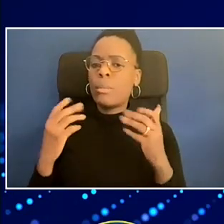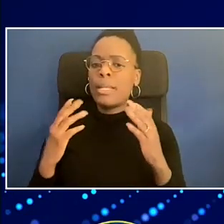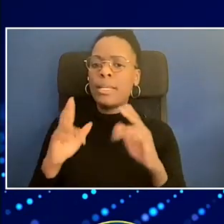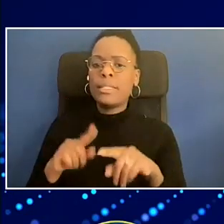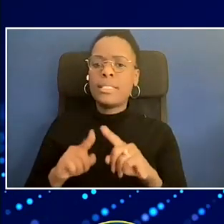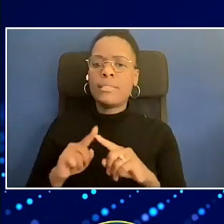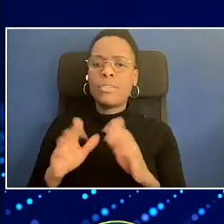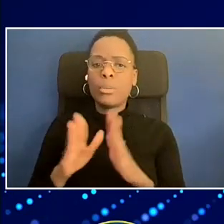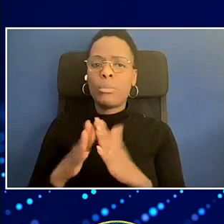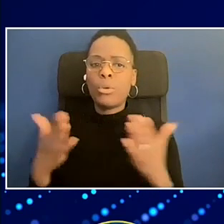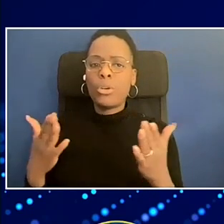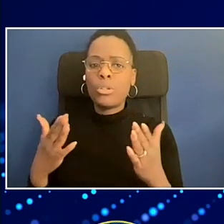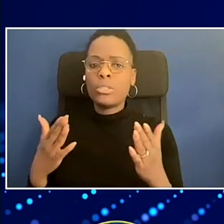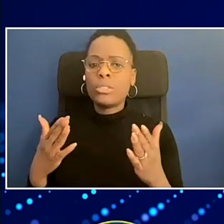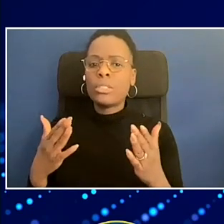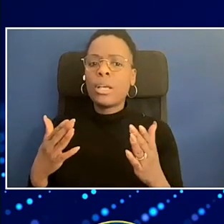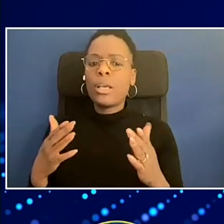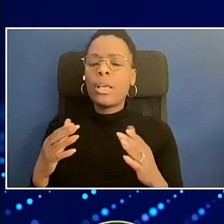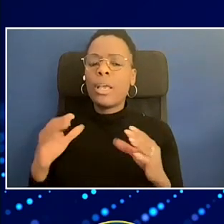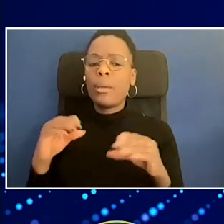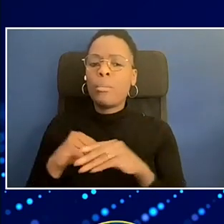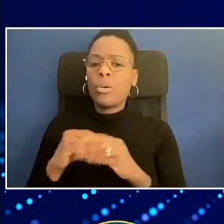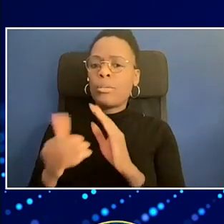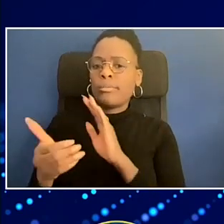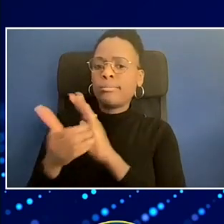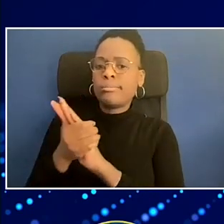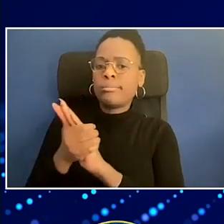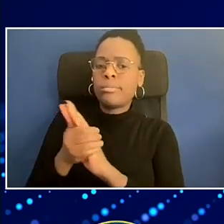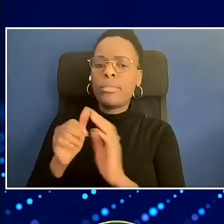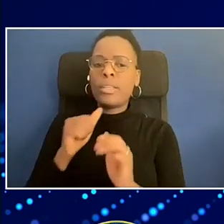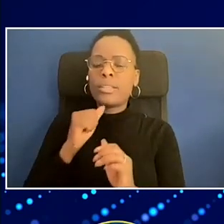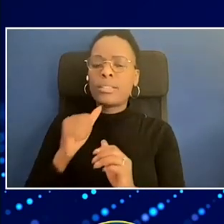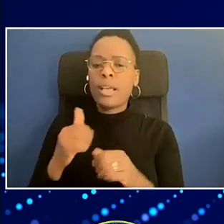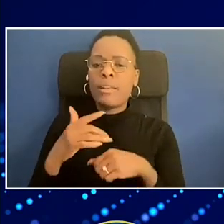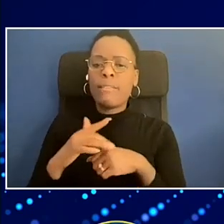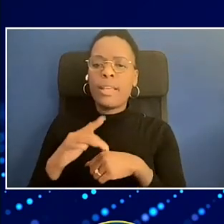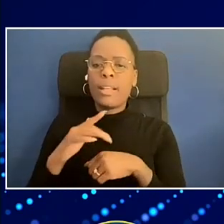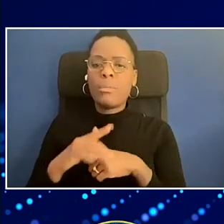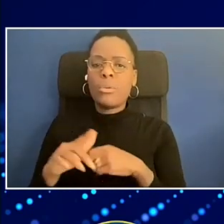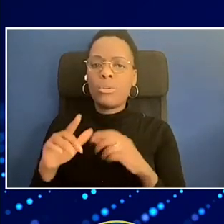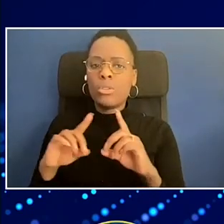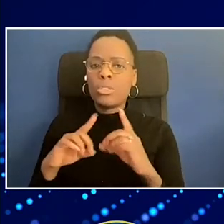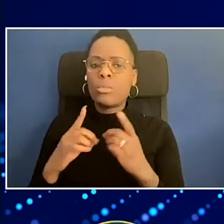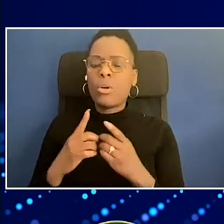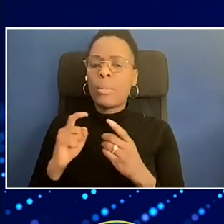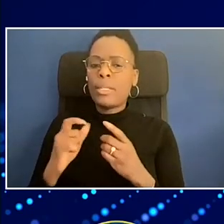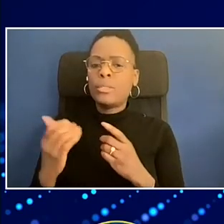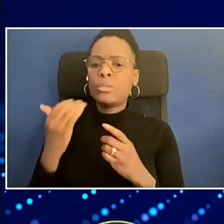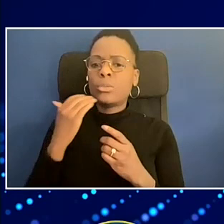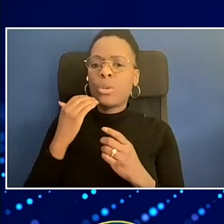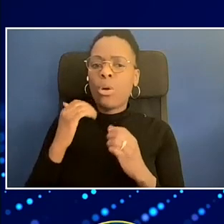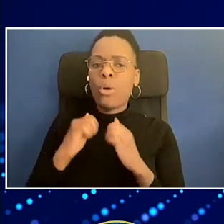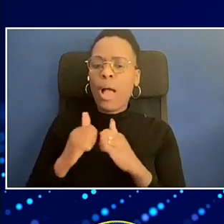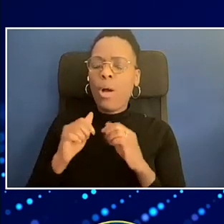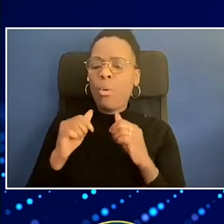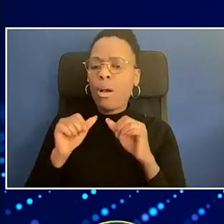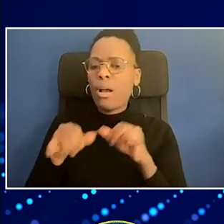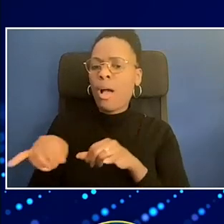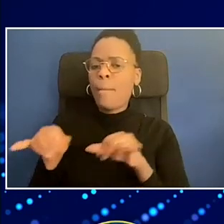not available? I think we need- the Department would like to know that or need to know that in terms of crafting any kind